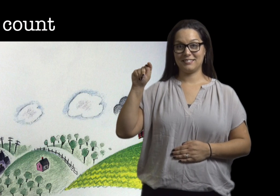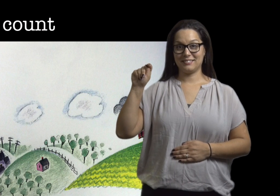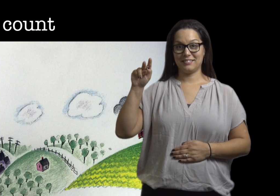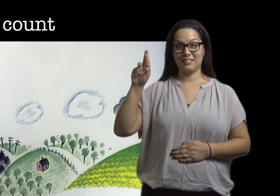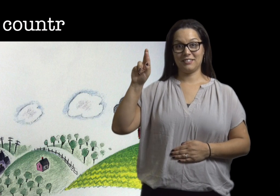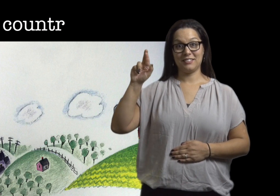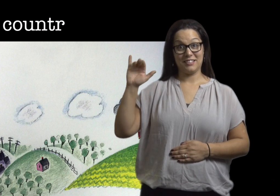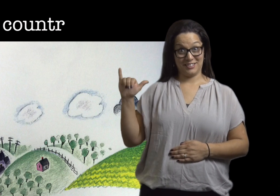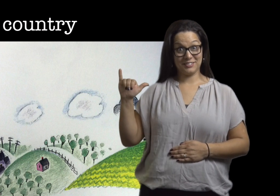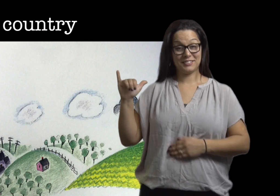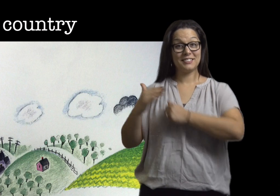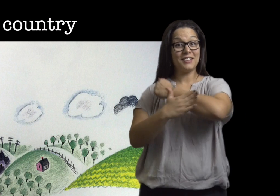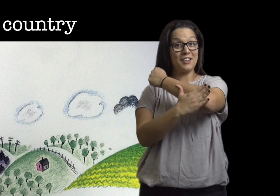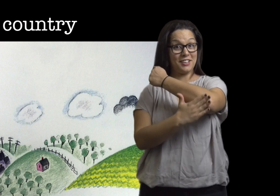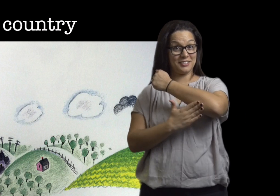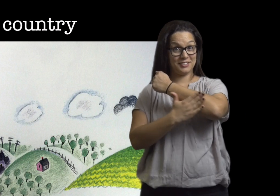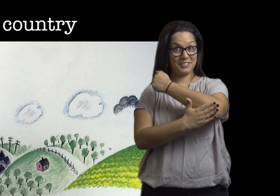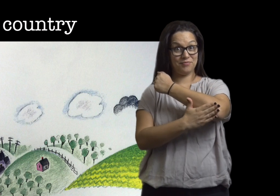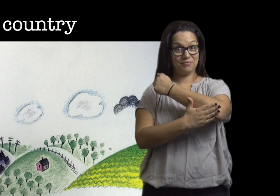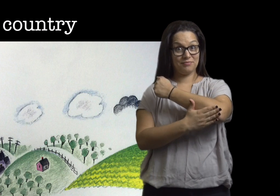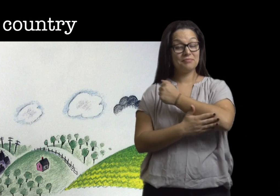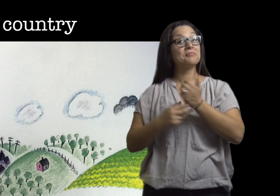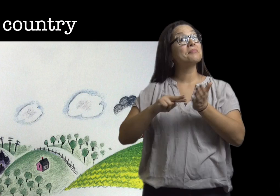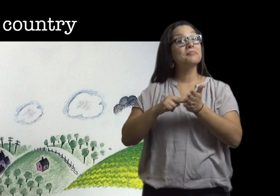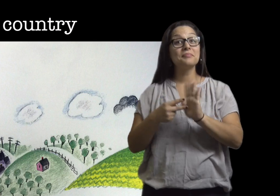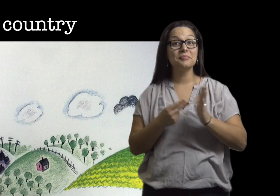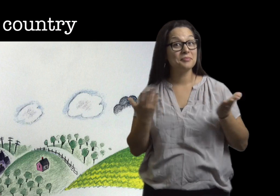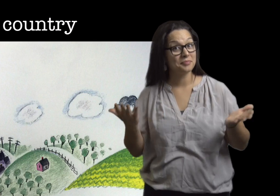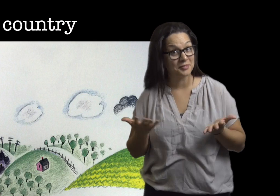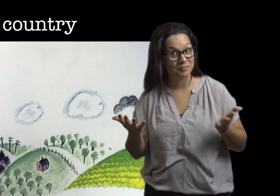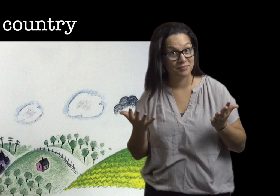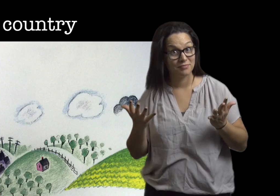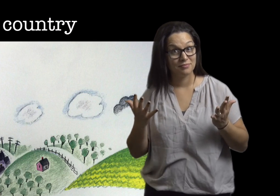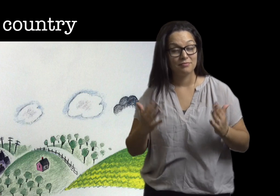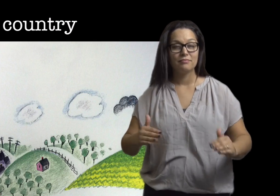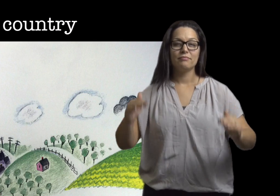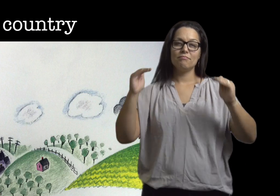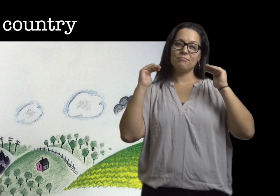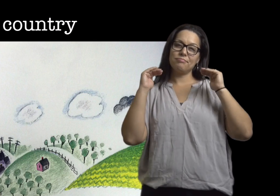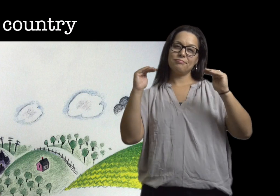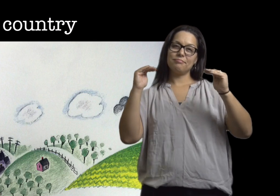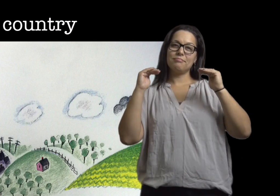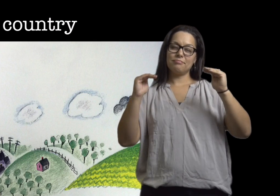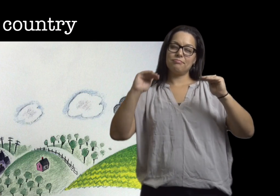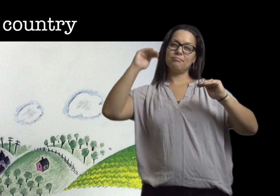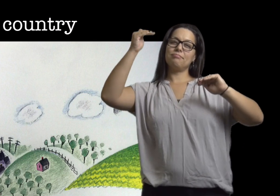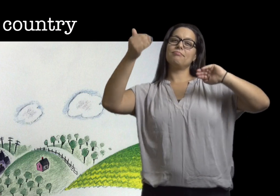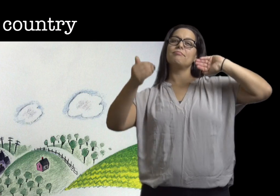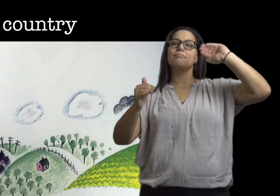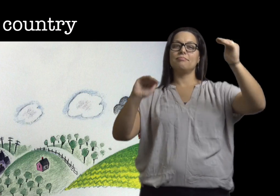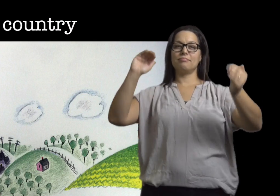Country. Country means, an area that is full of hills